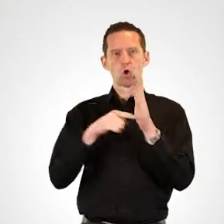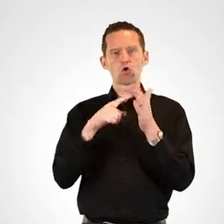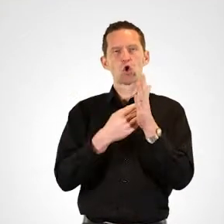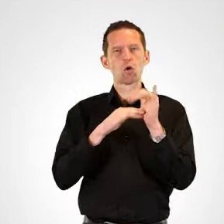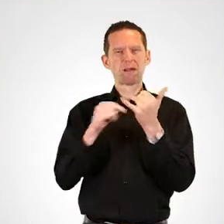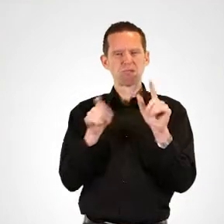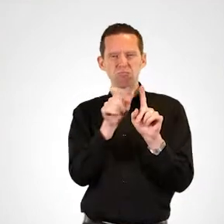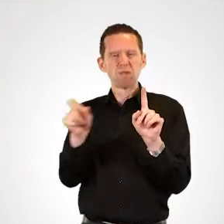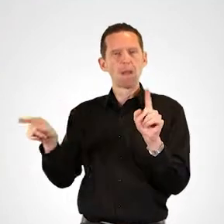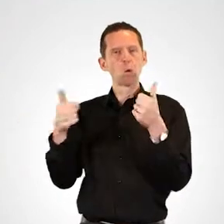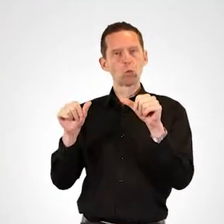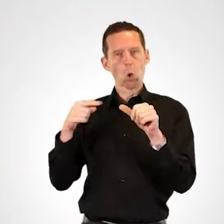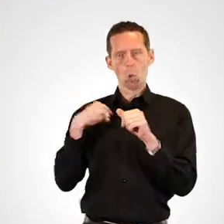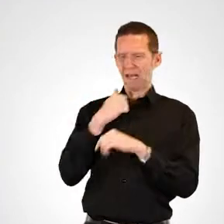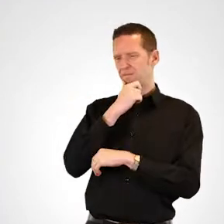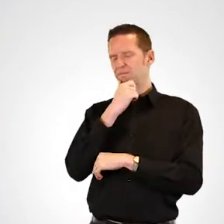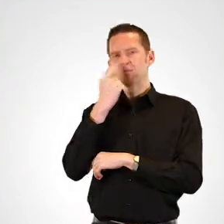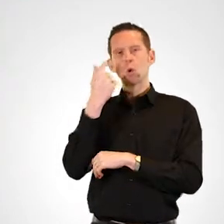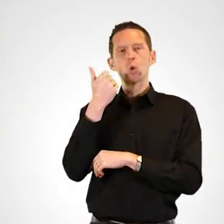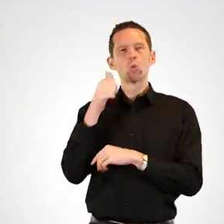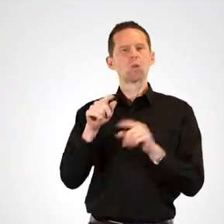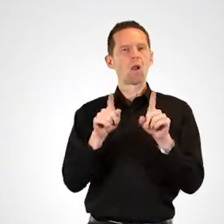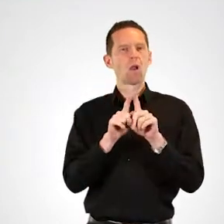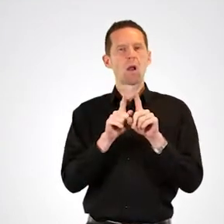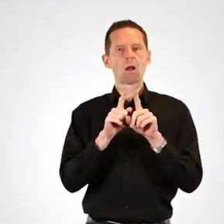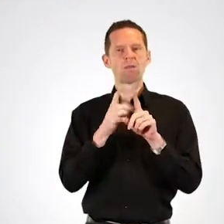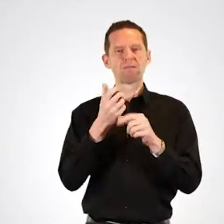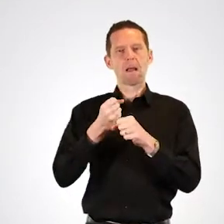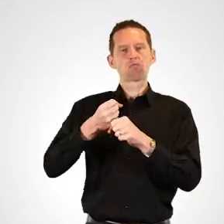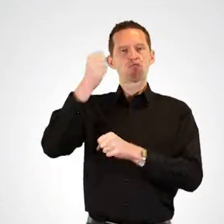and how we kind of sorted it out for ourselves is to use kind of an umbrella term.